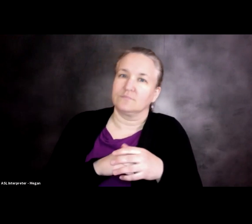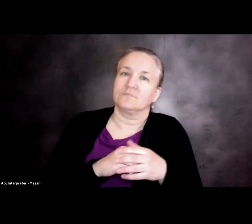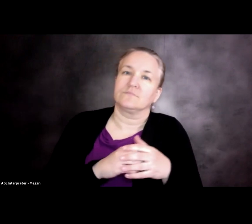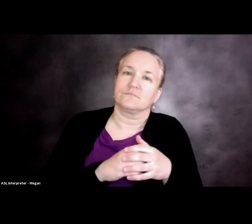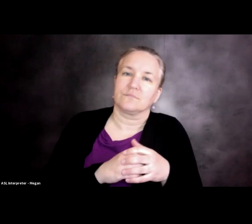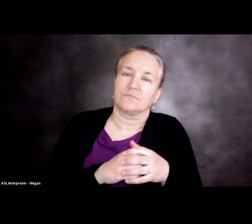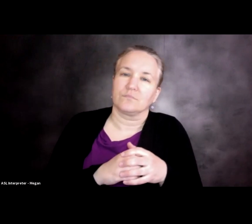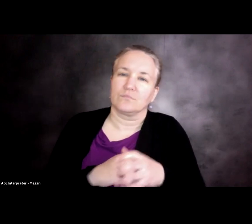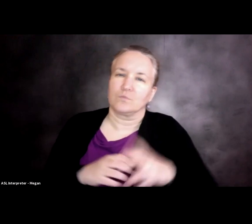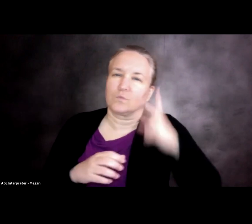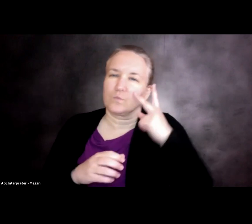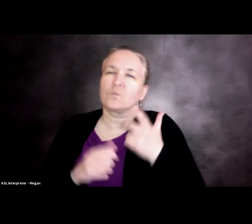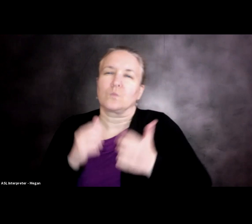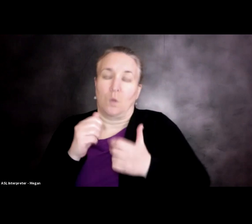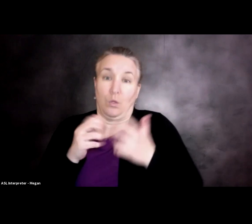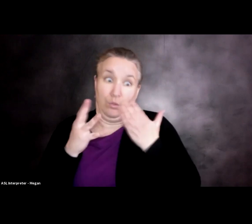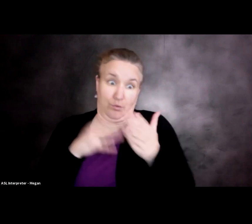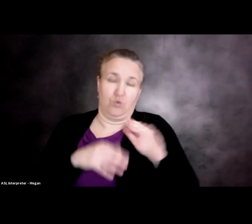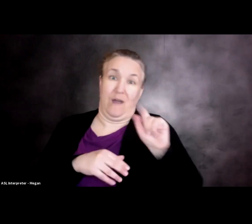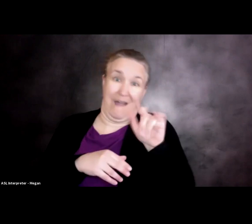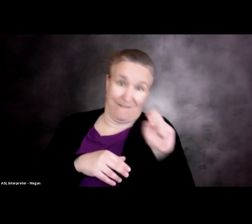of East and Southeast Asia.